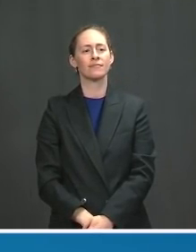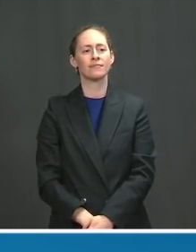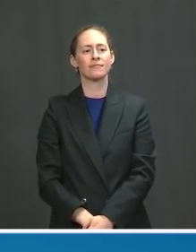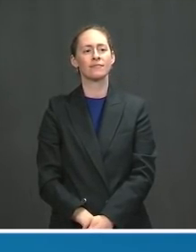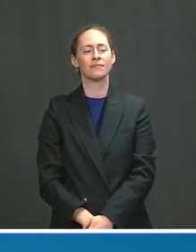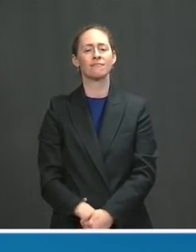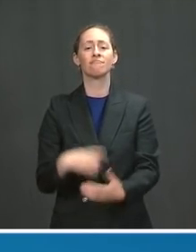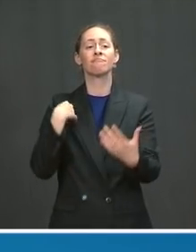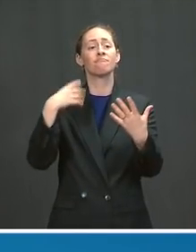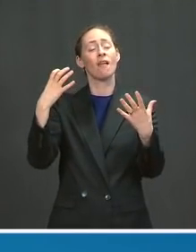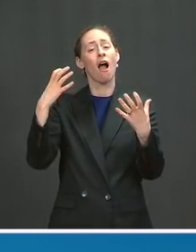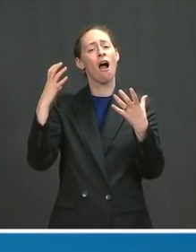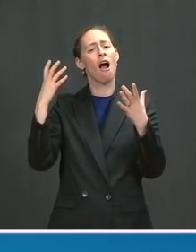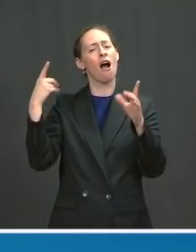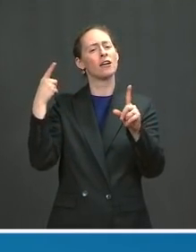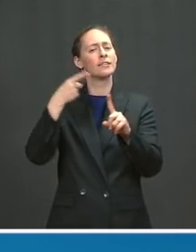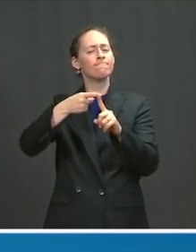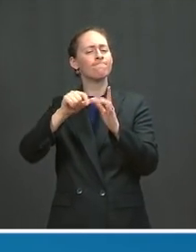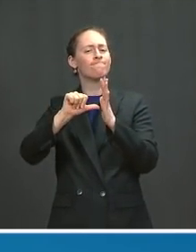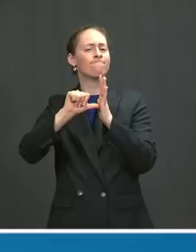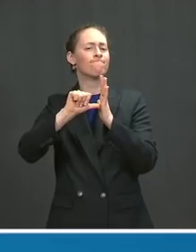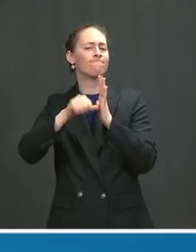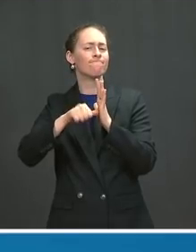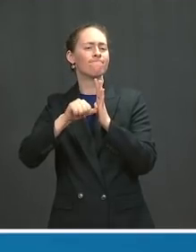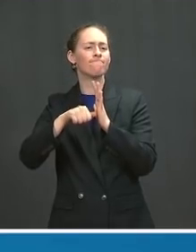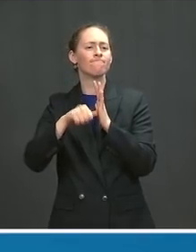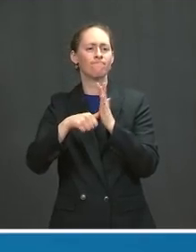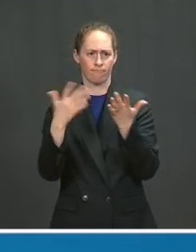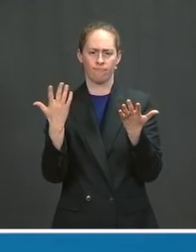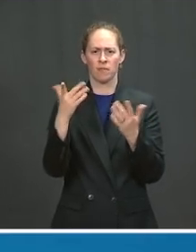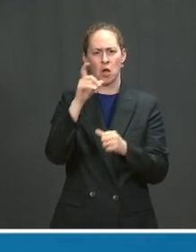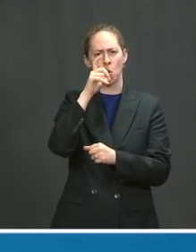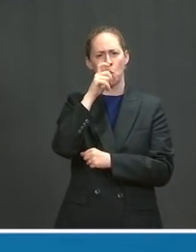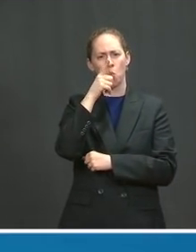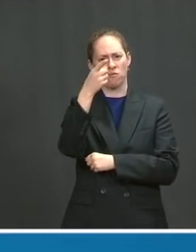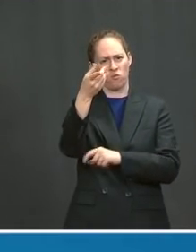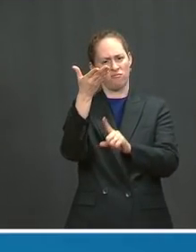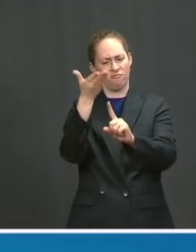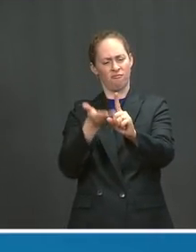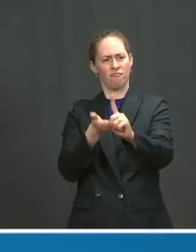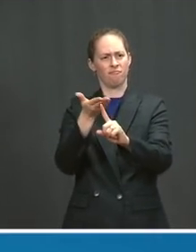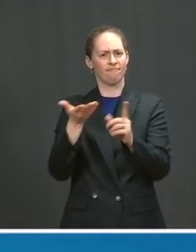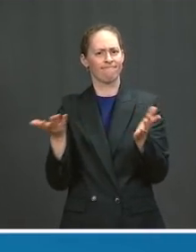I want to talk about you. As Vice President,